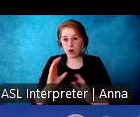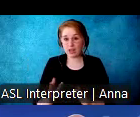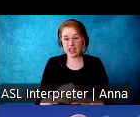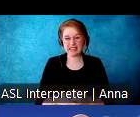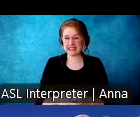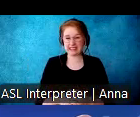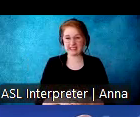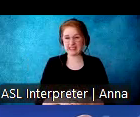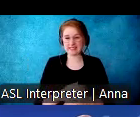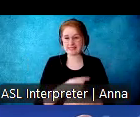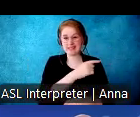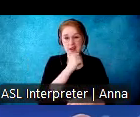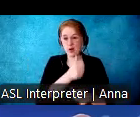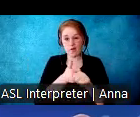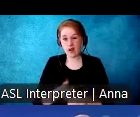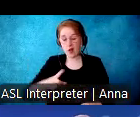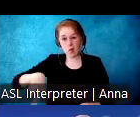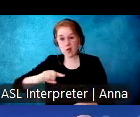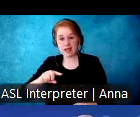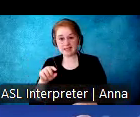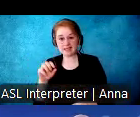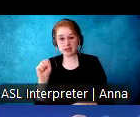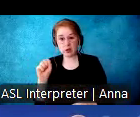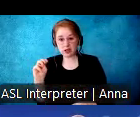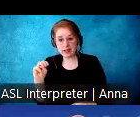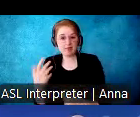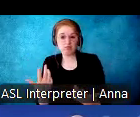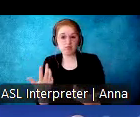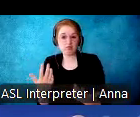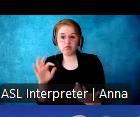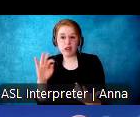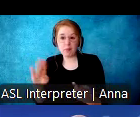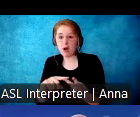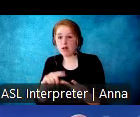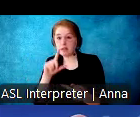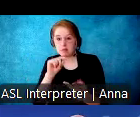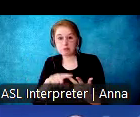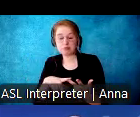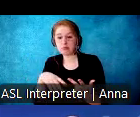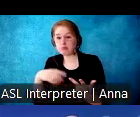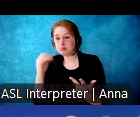They don't follow us on our social media channels. They don't come to our website.